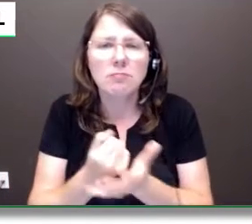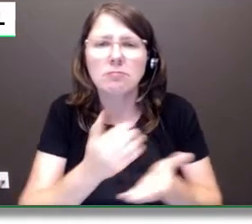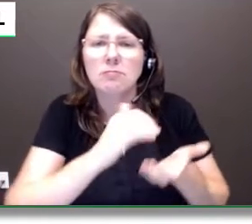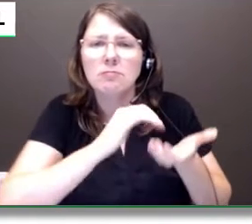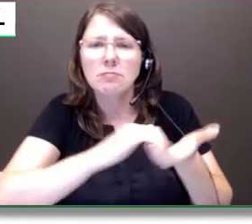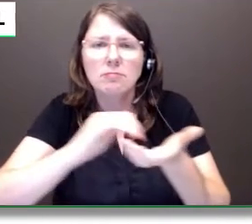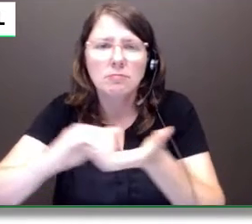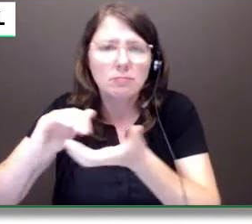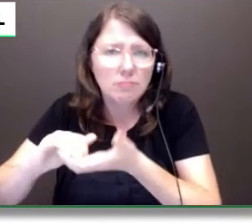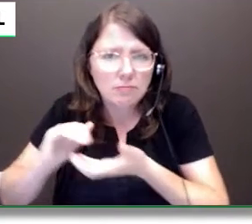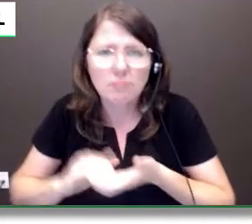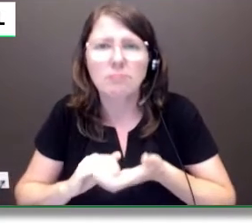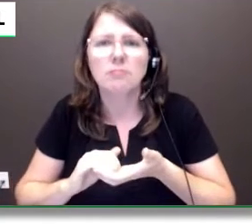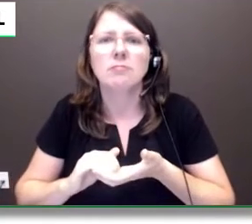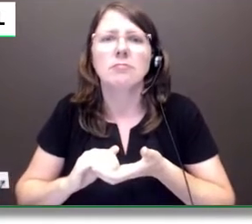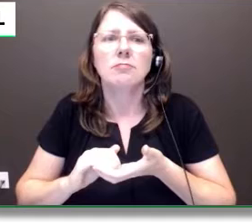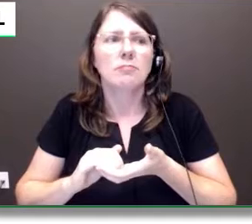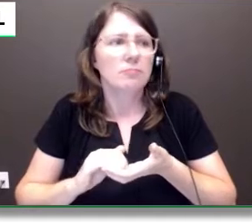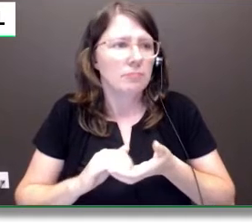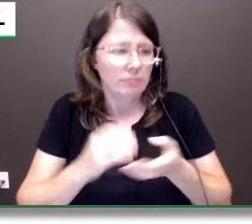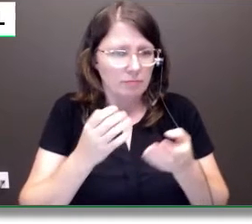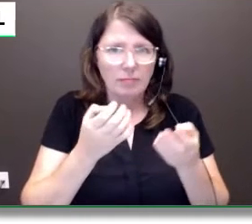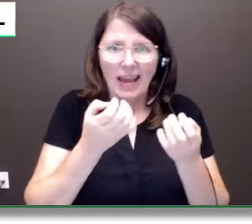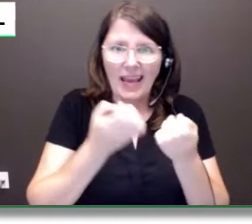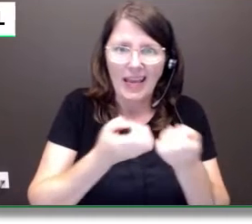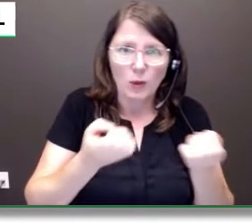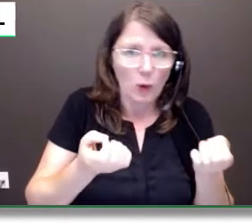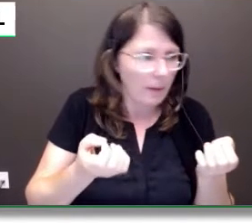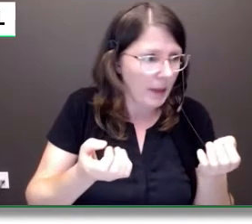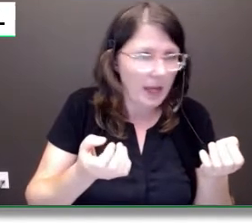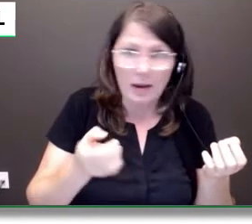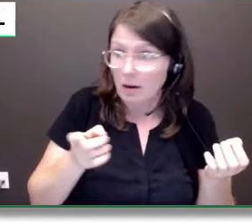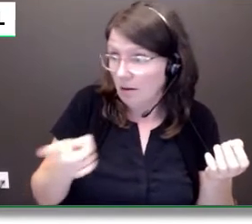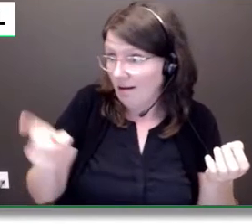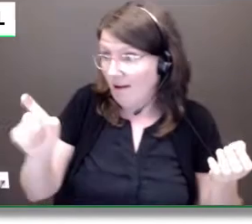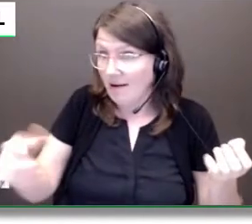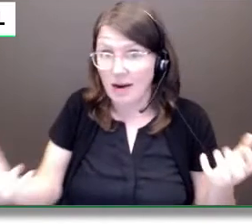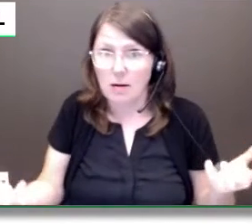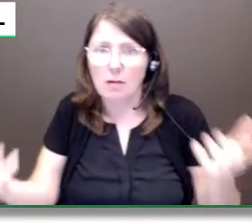equipment to find new terrain to look at. Language being a little bit altered to